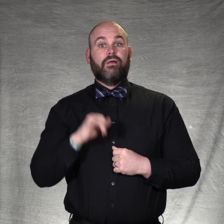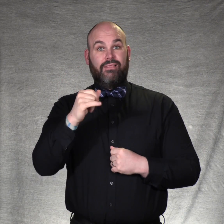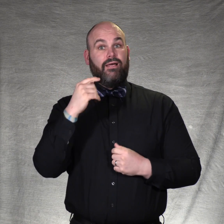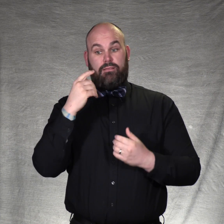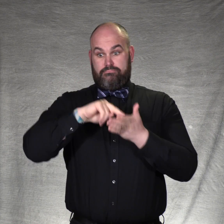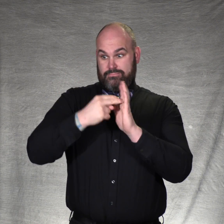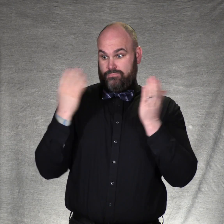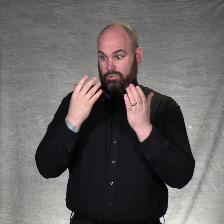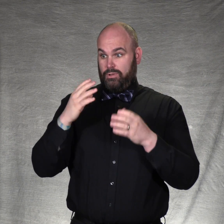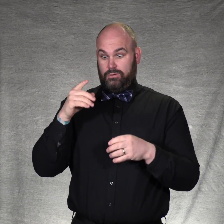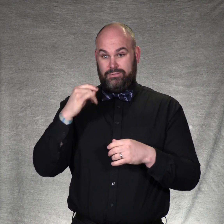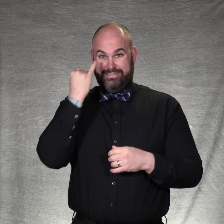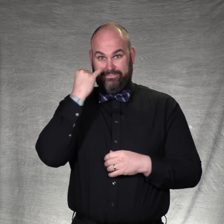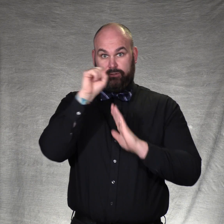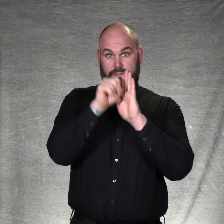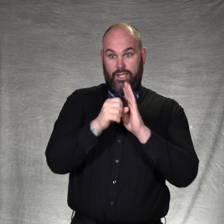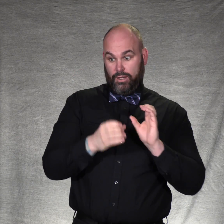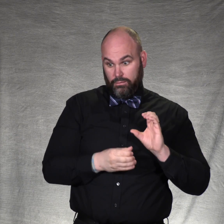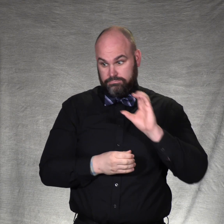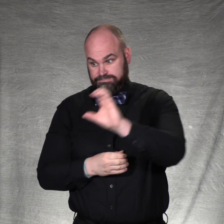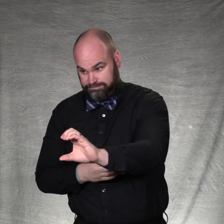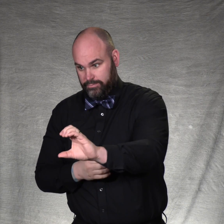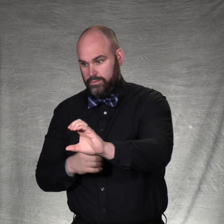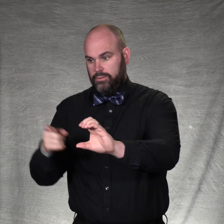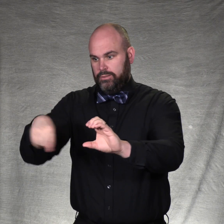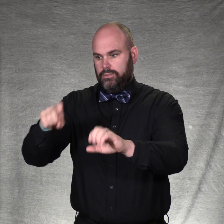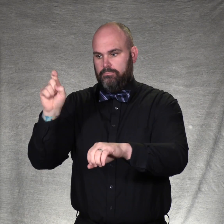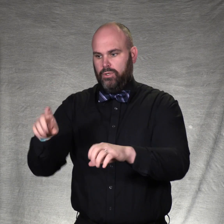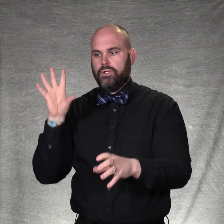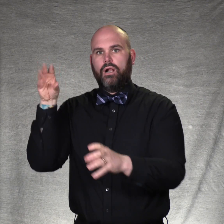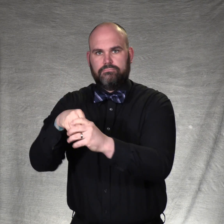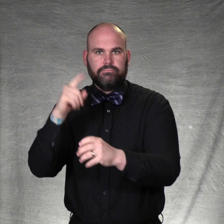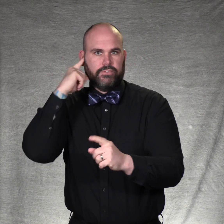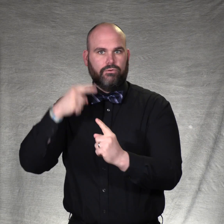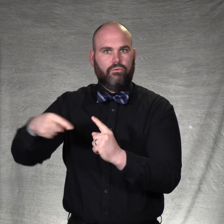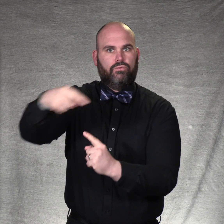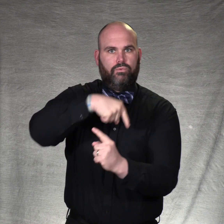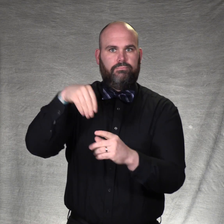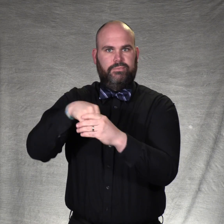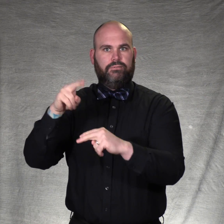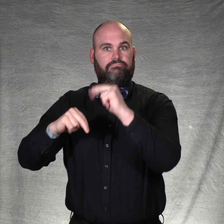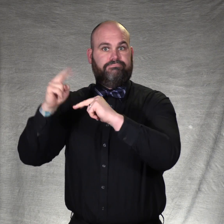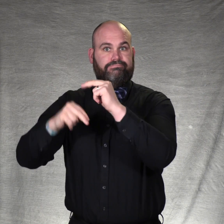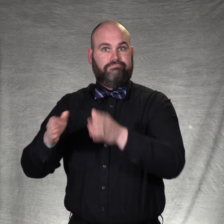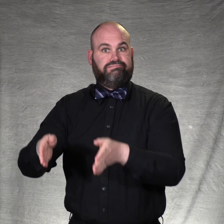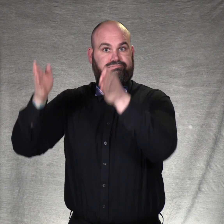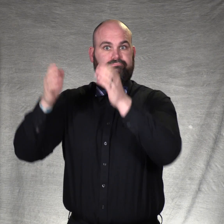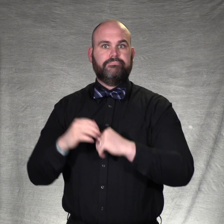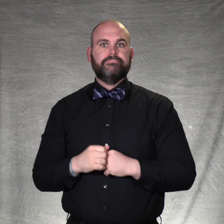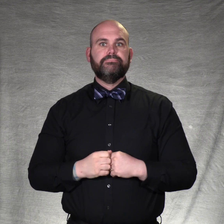be considered in construction projects that the state helps to fund.